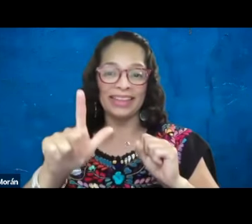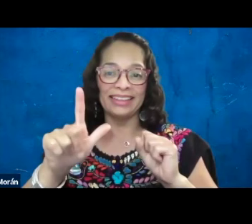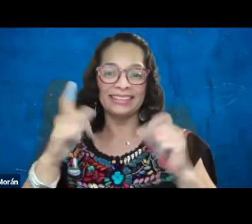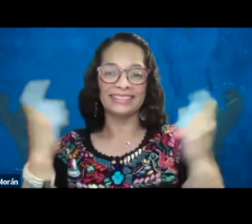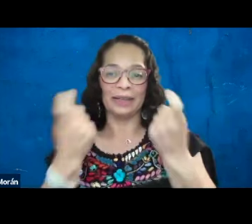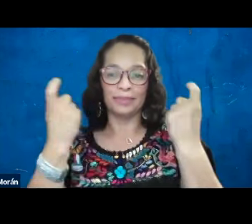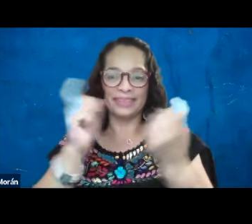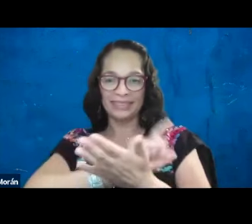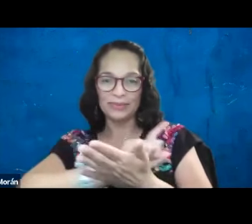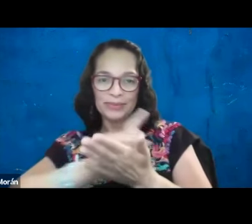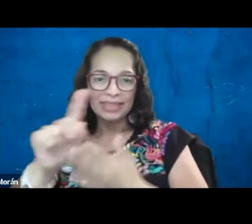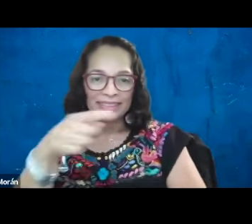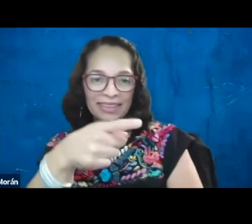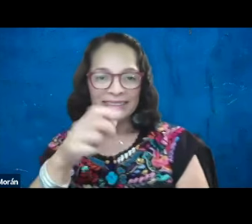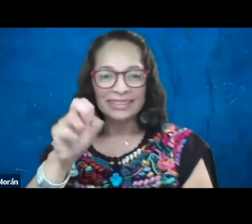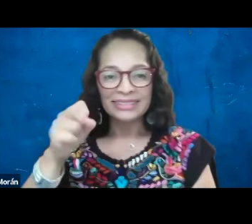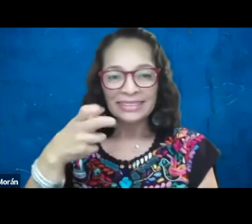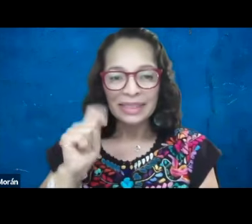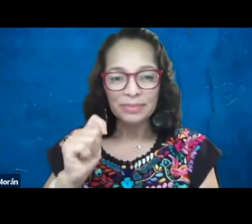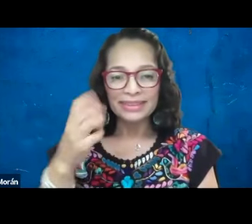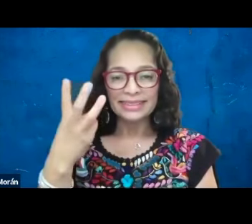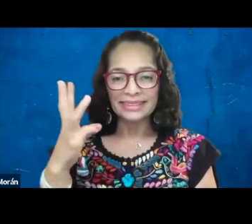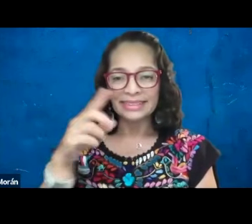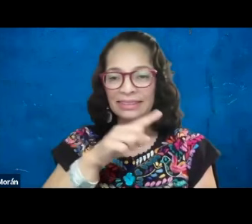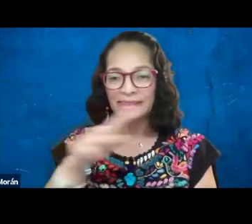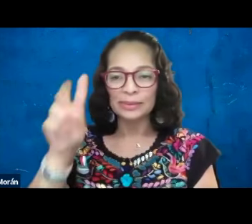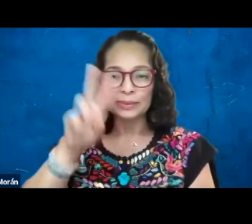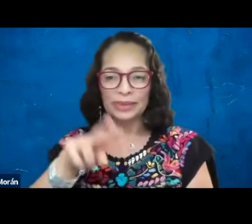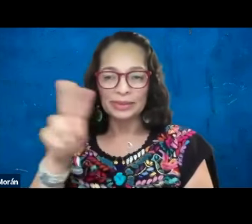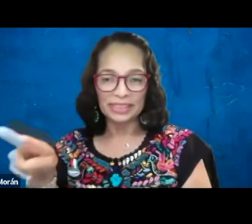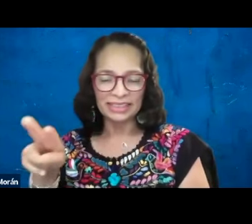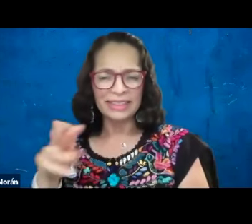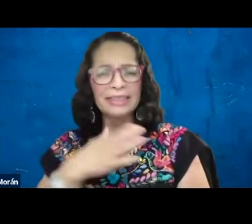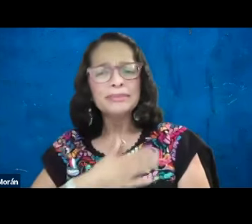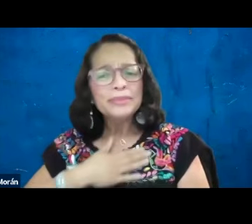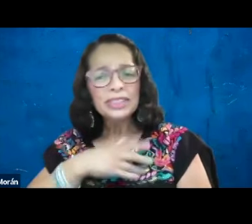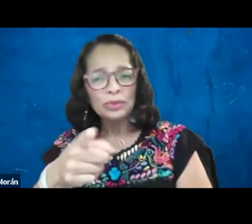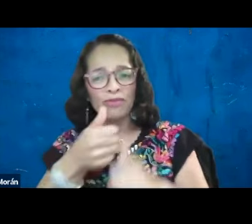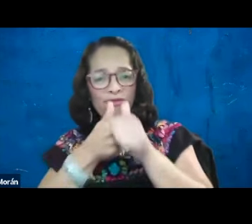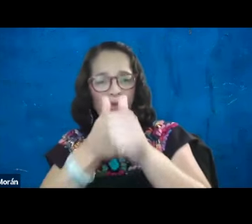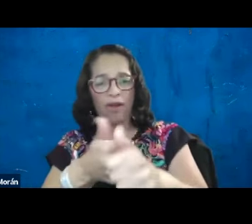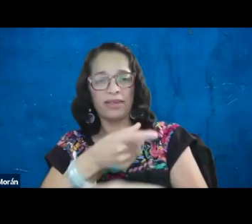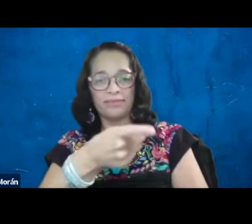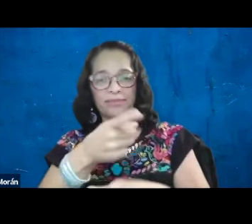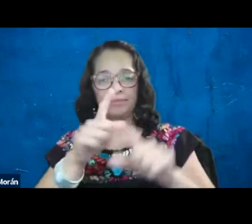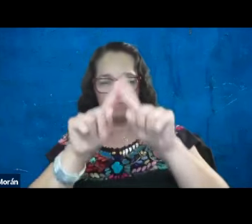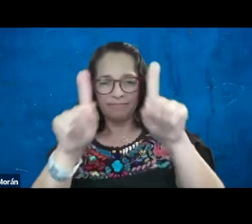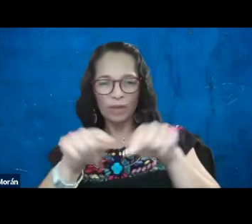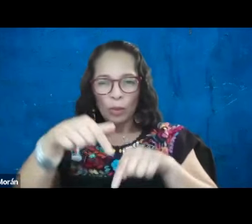So that is hosted virtually and it is a week long, on September 16th to 22nd.